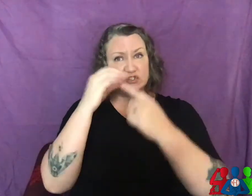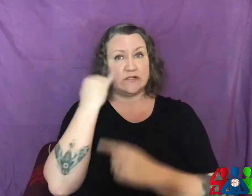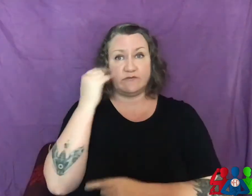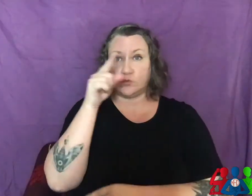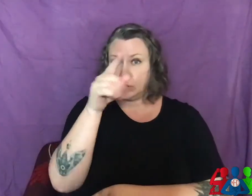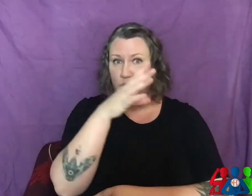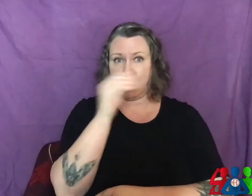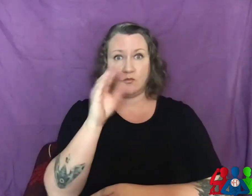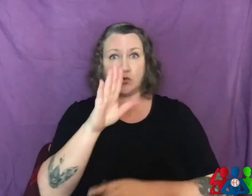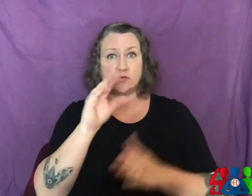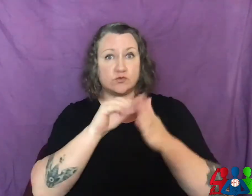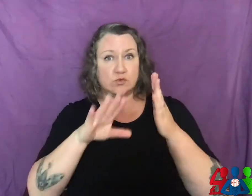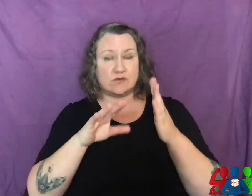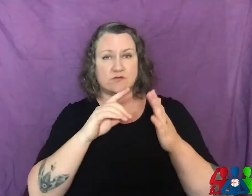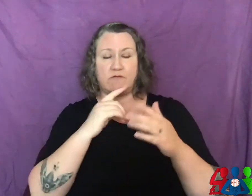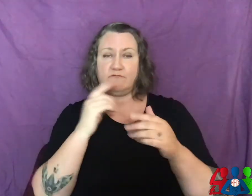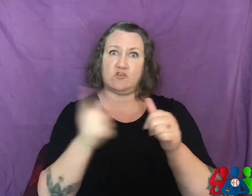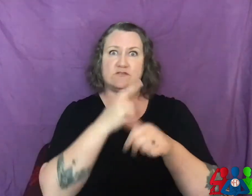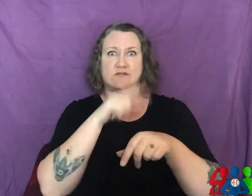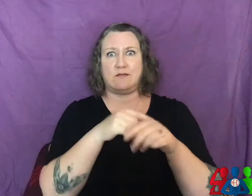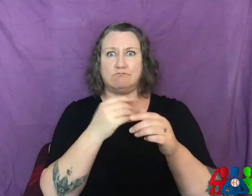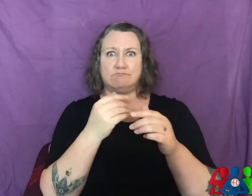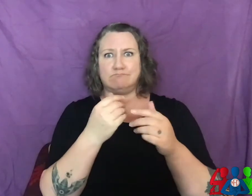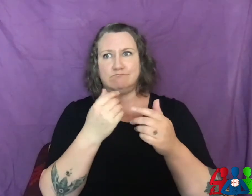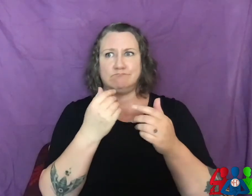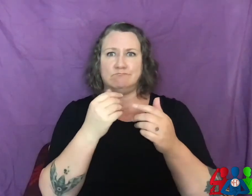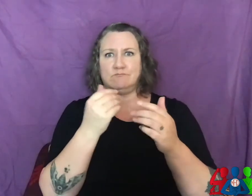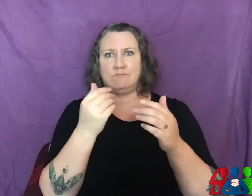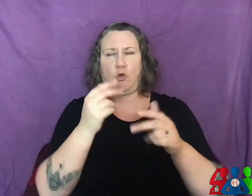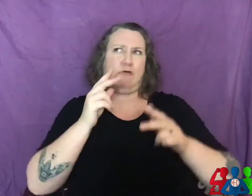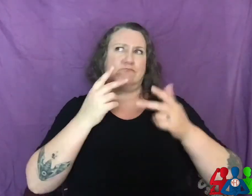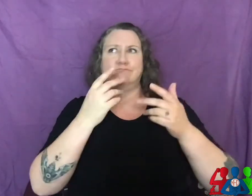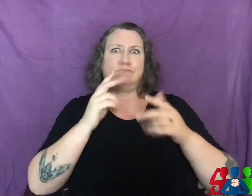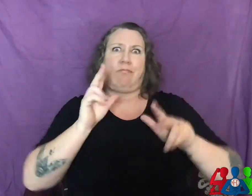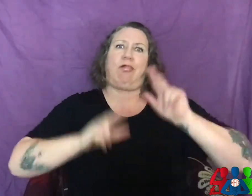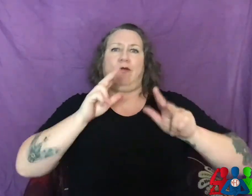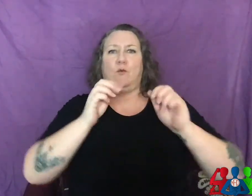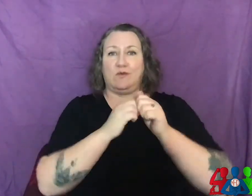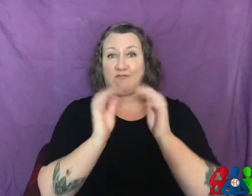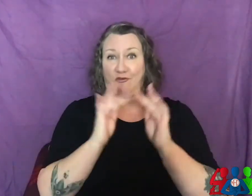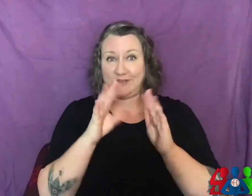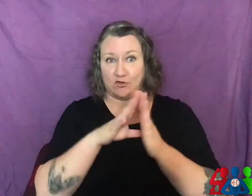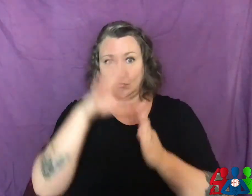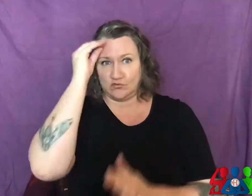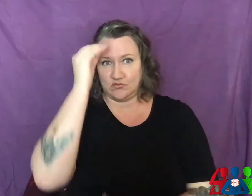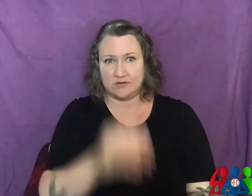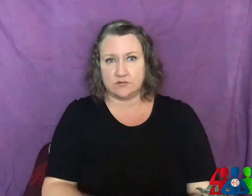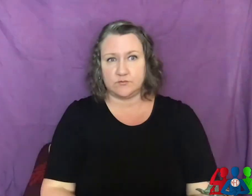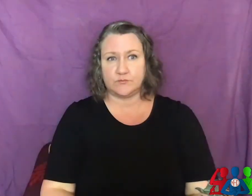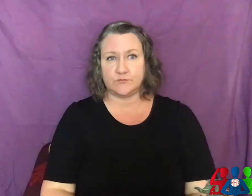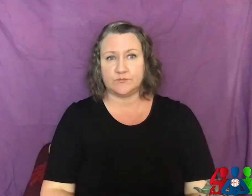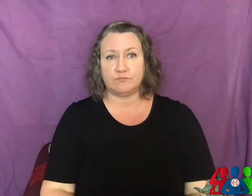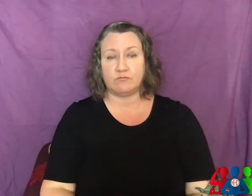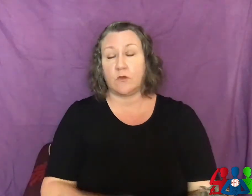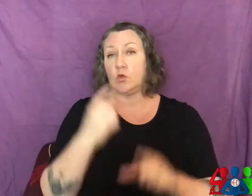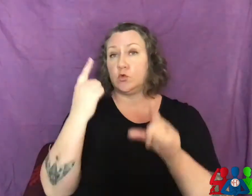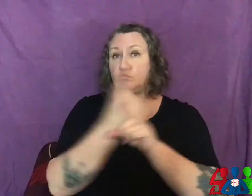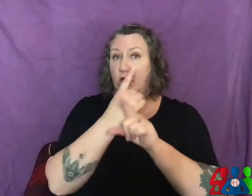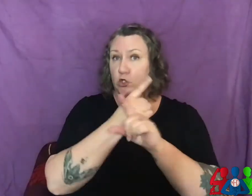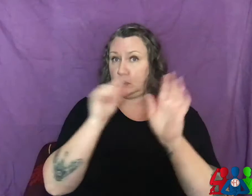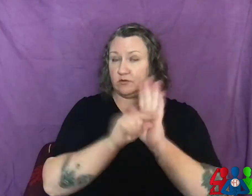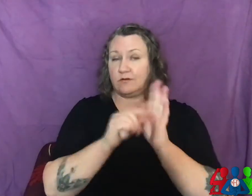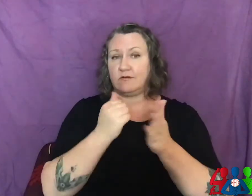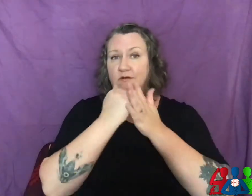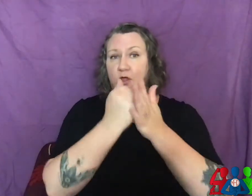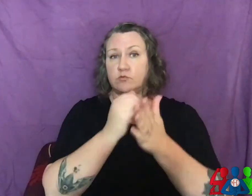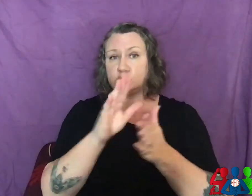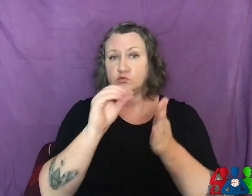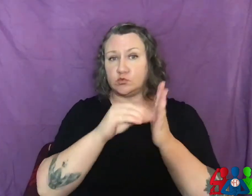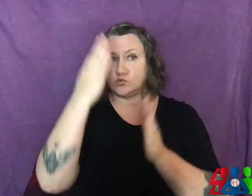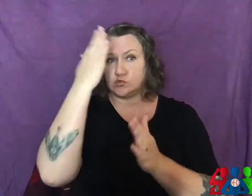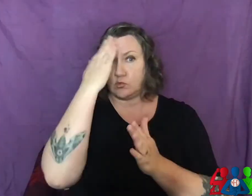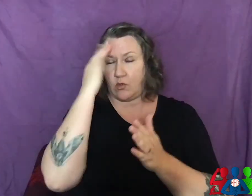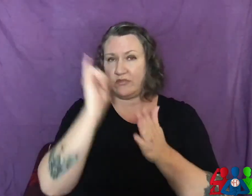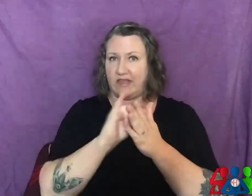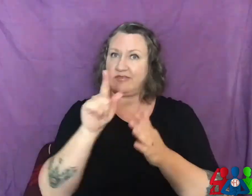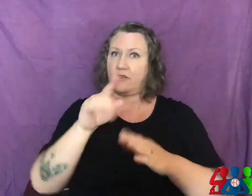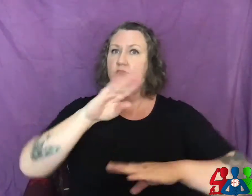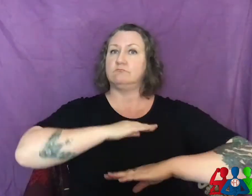consistently, especially if you and your students are new to online learning. Regular